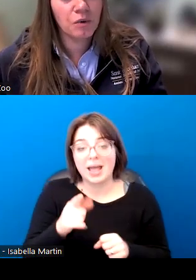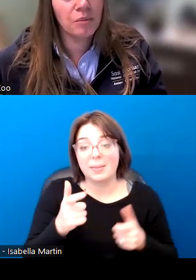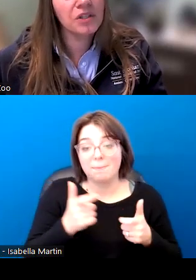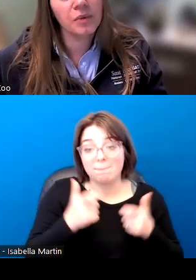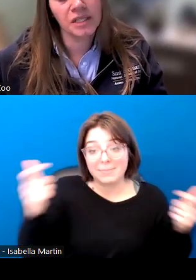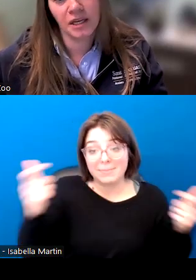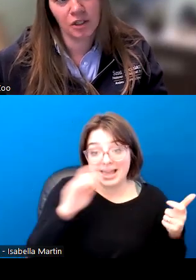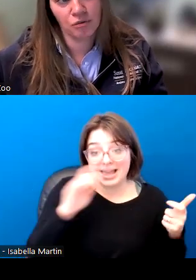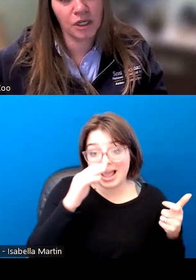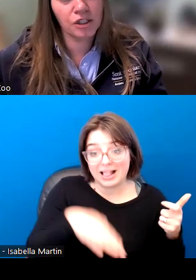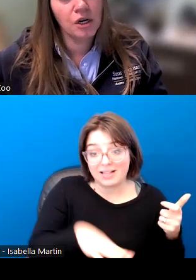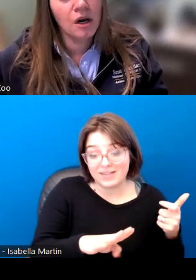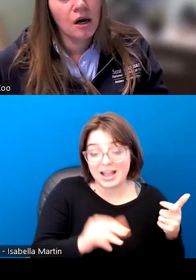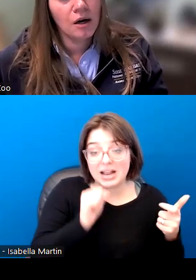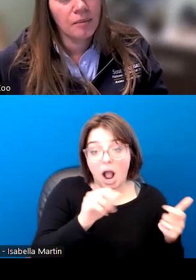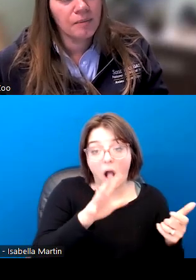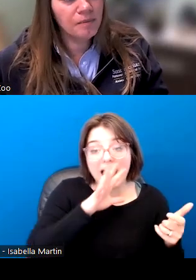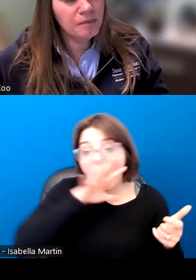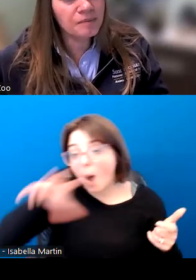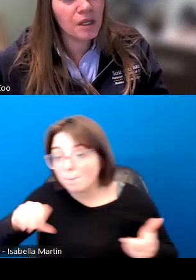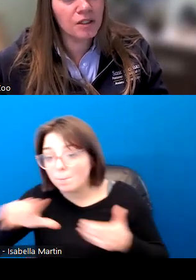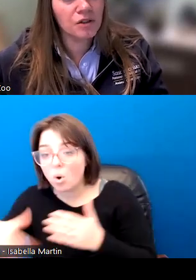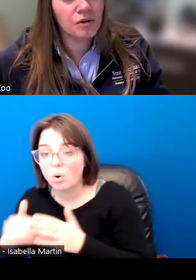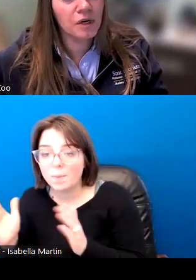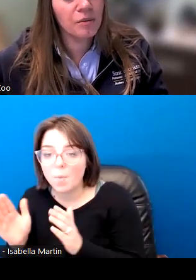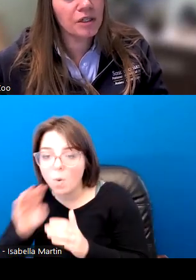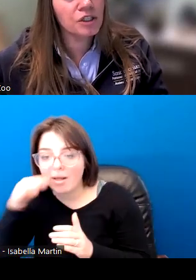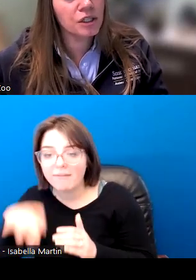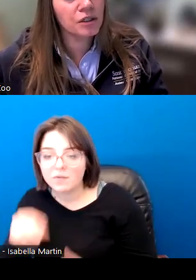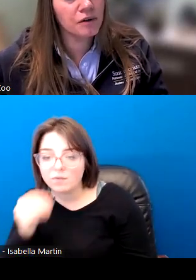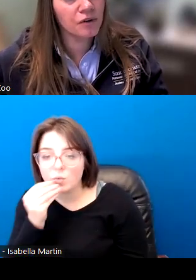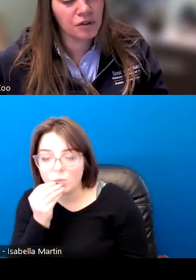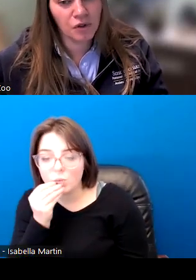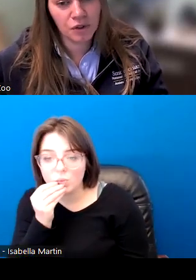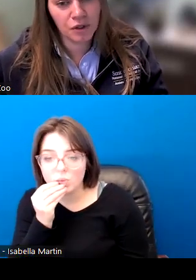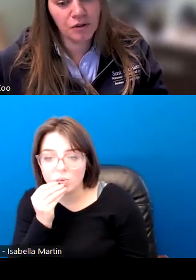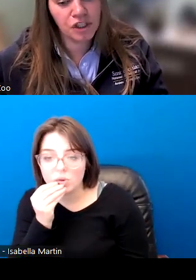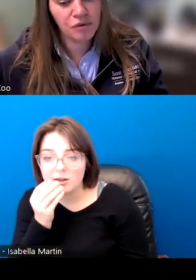While Bosey wasn't getting too much um and so and because she for those of you who don't know she